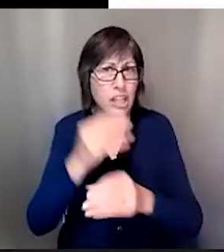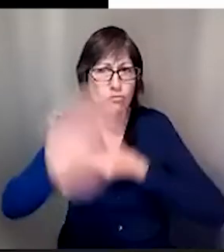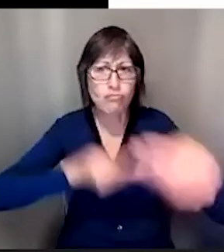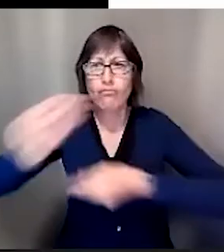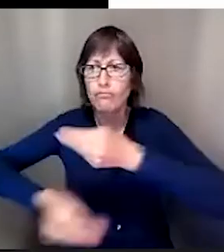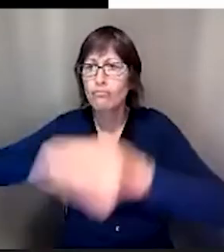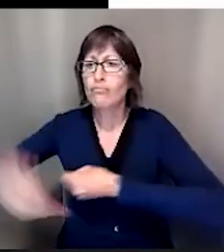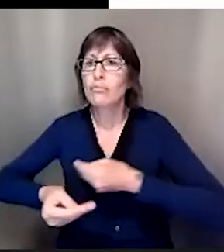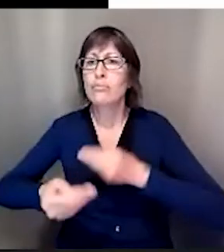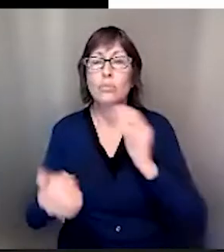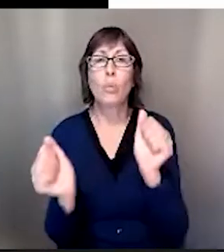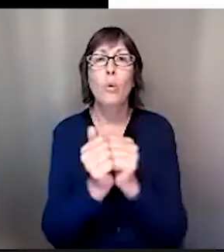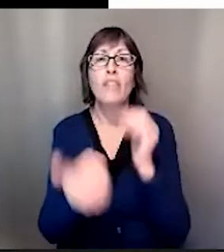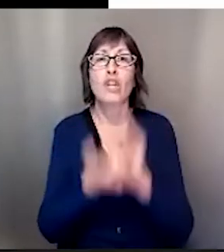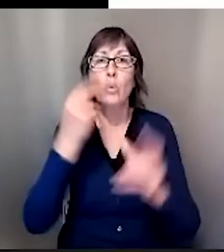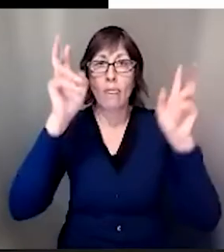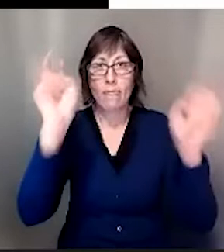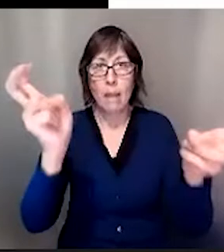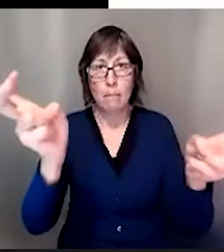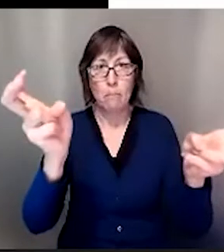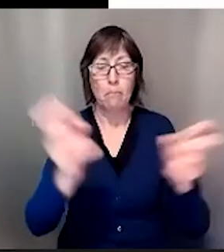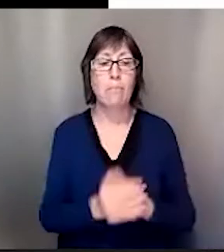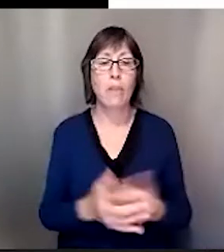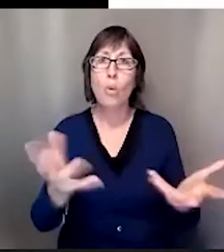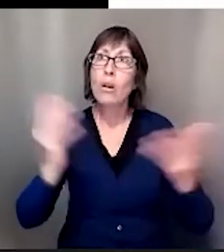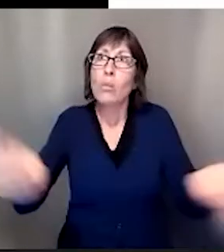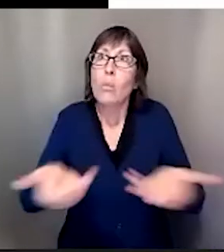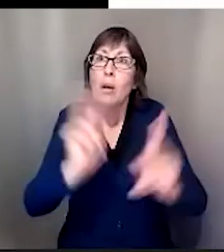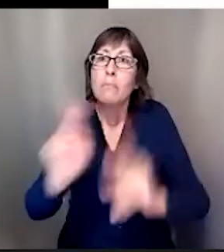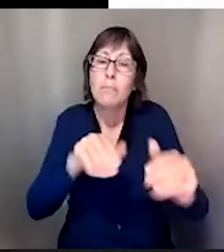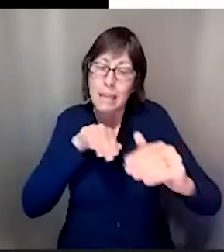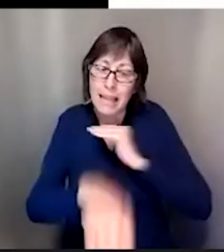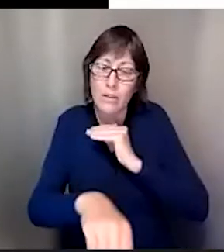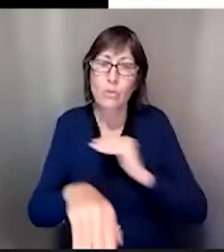to the core. In the past, artists have explored Calgary’s unique characteristics in the